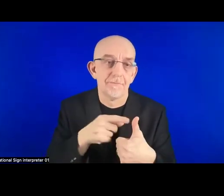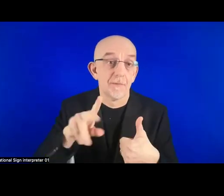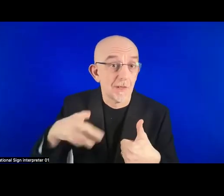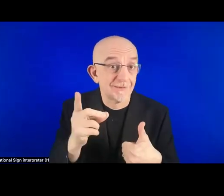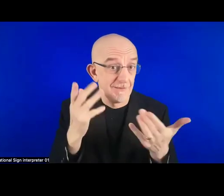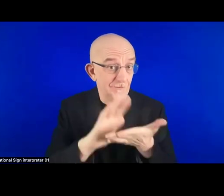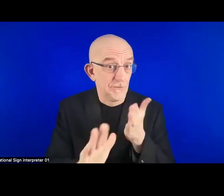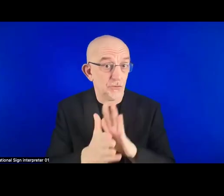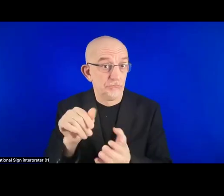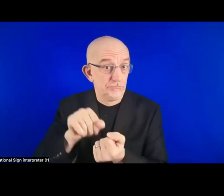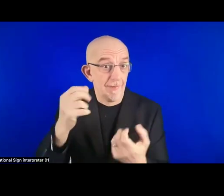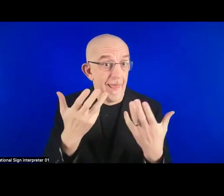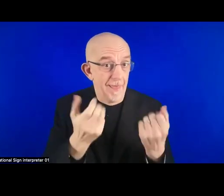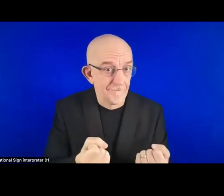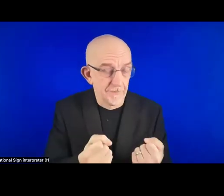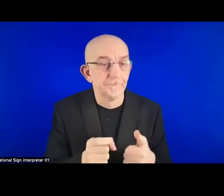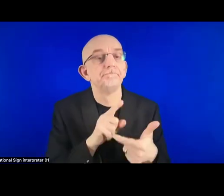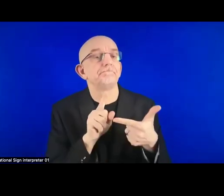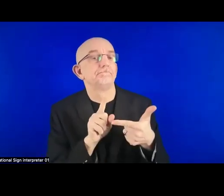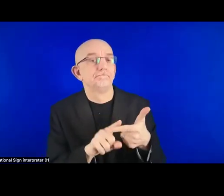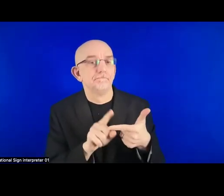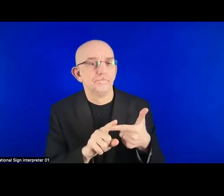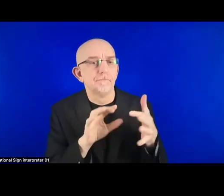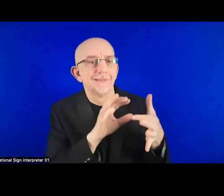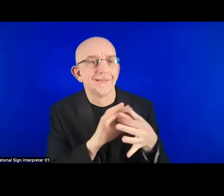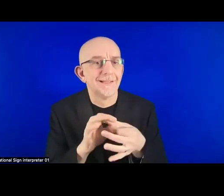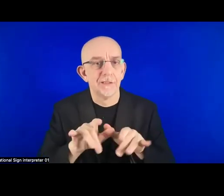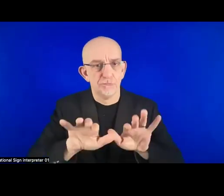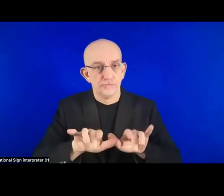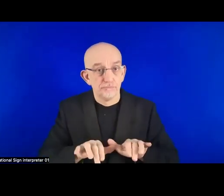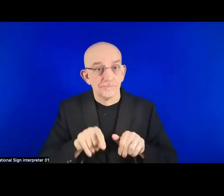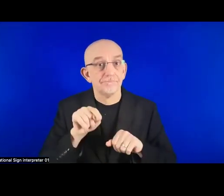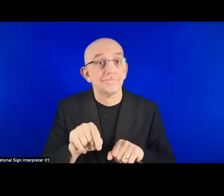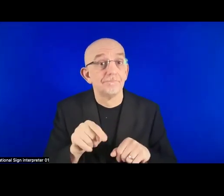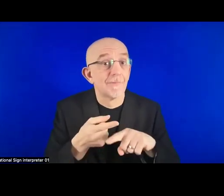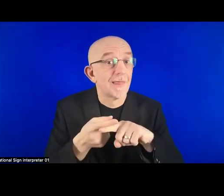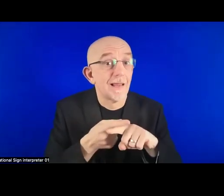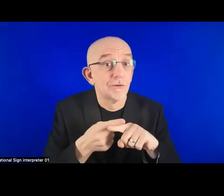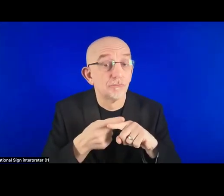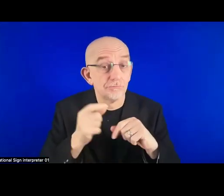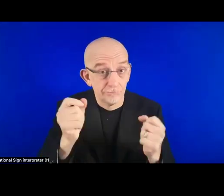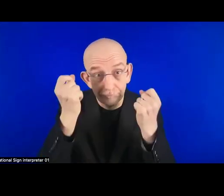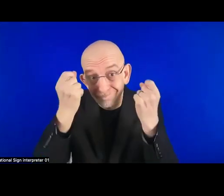what kind of proof would be acceptable for that. We also have some information on